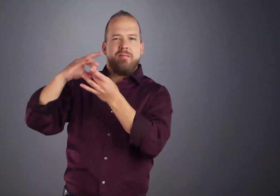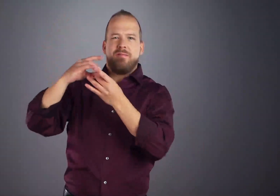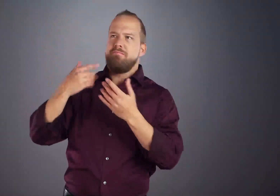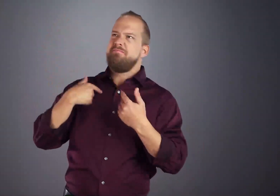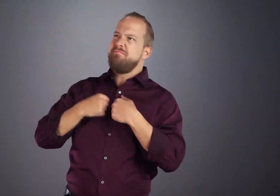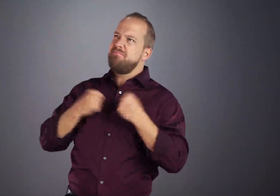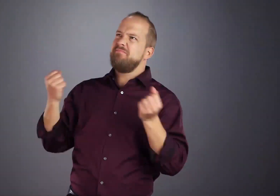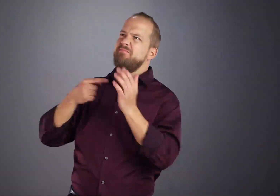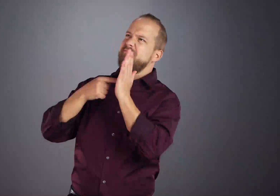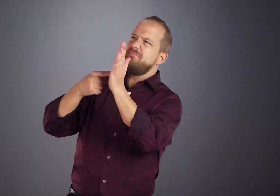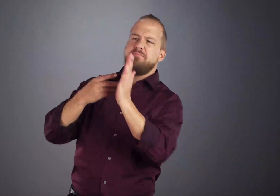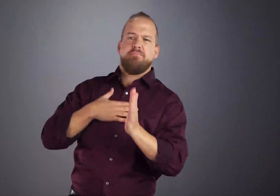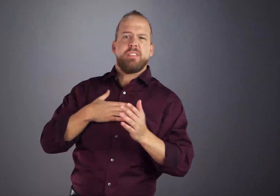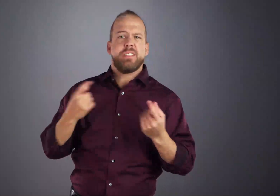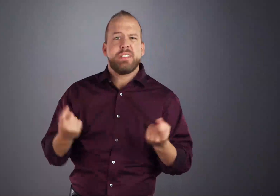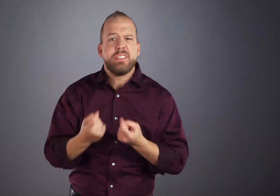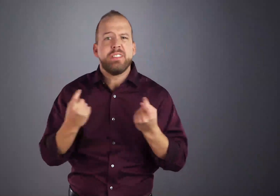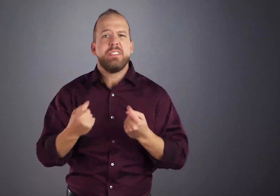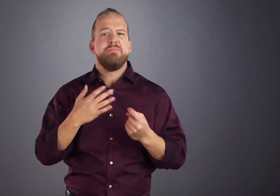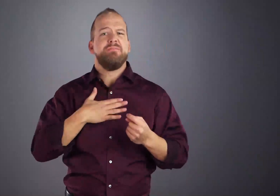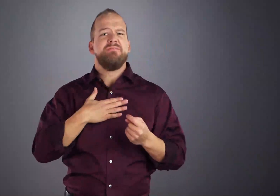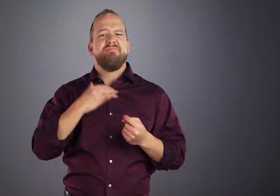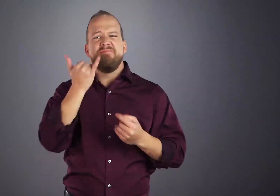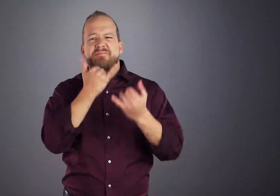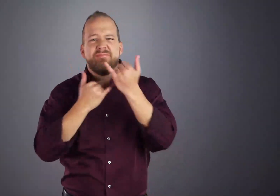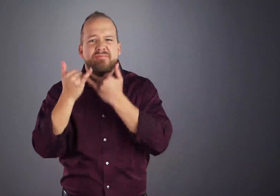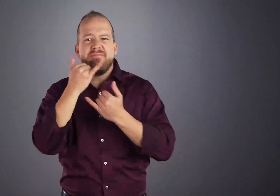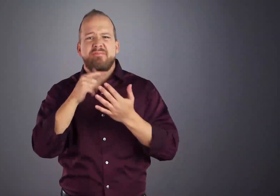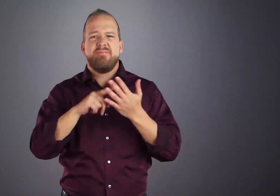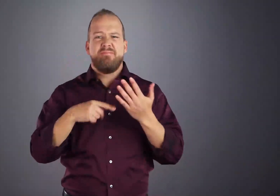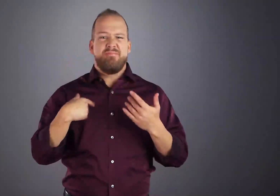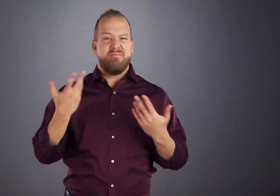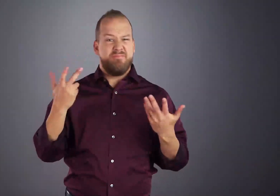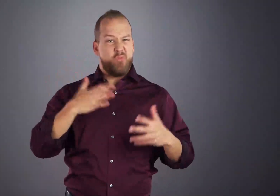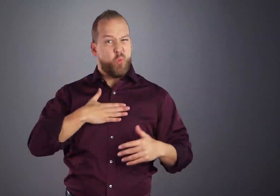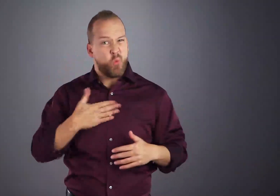and became willing to have my new-found Friend take them away,